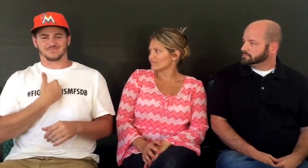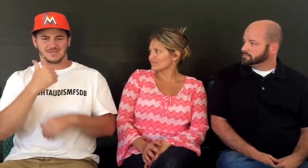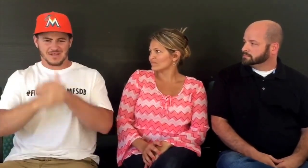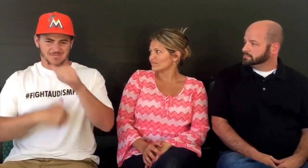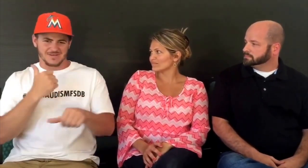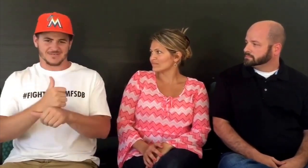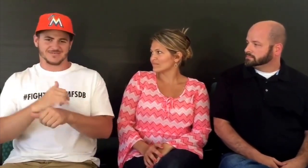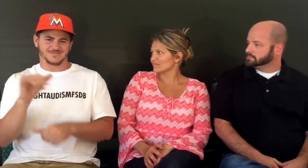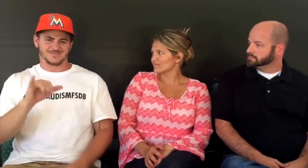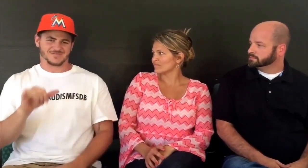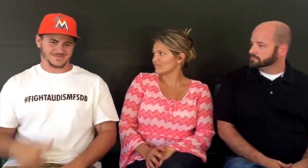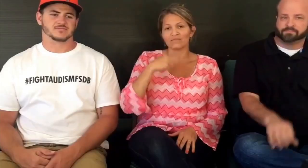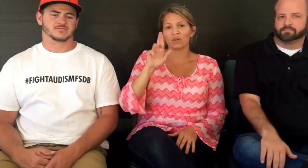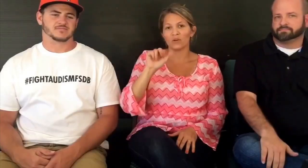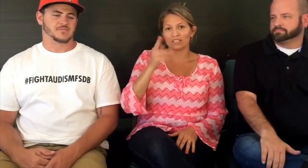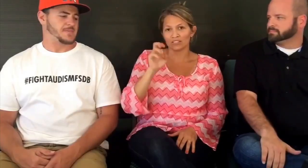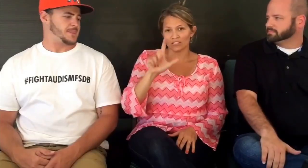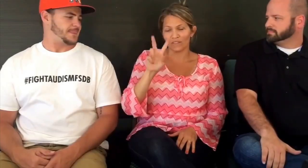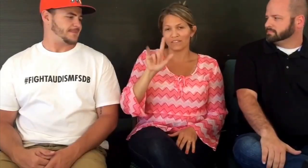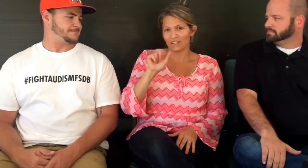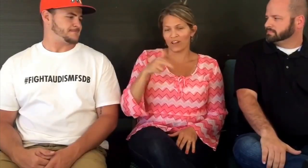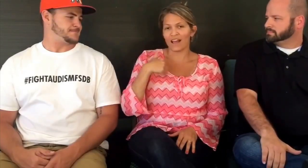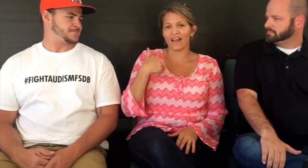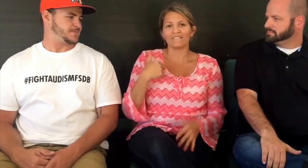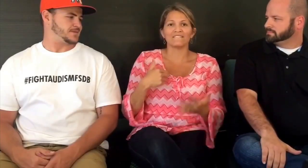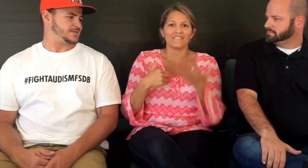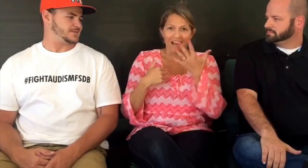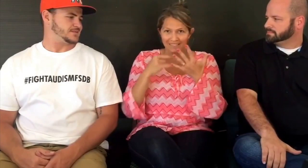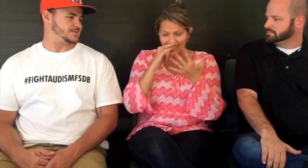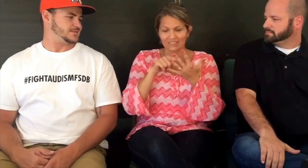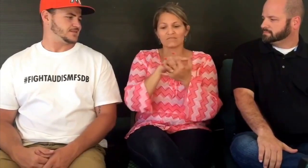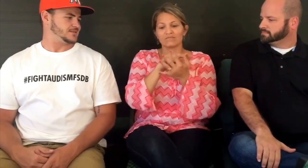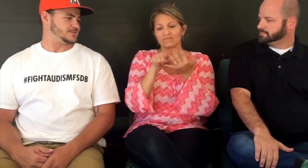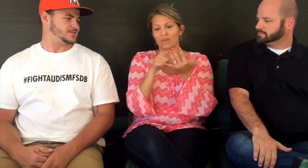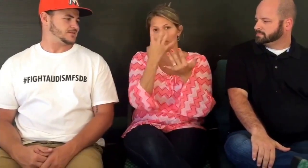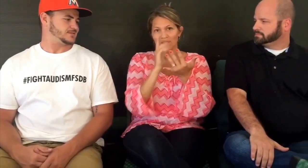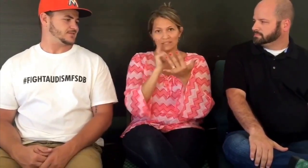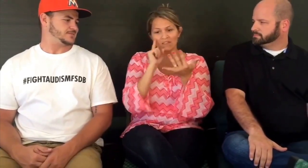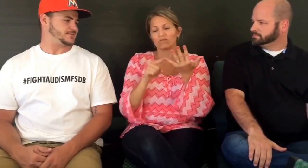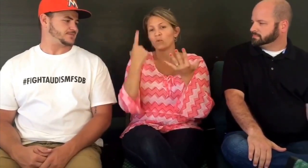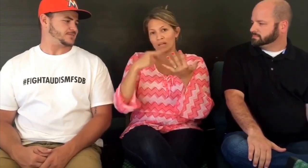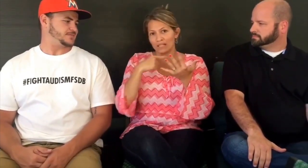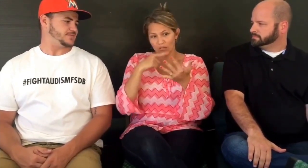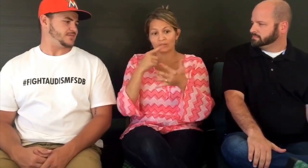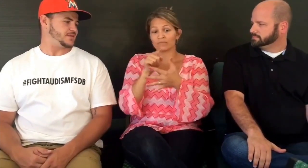I’m an alumni as well. I’m Rachel Villar. I have five children, four are Deaf and one is hearing.